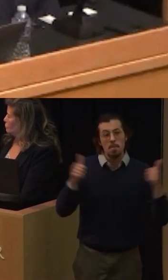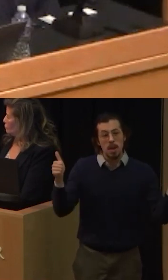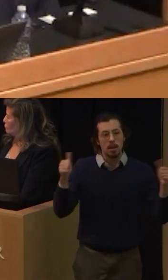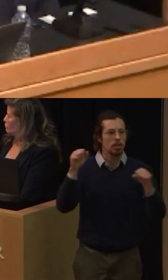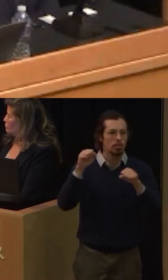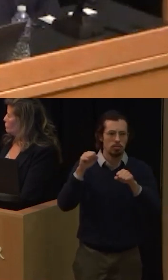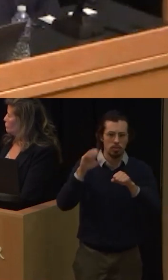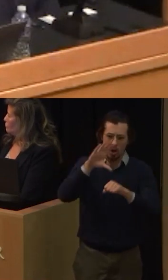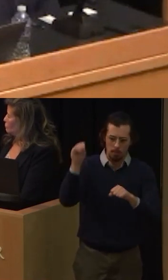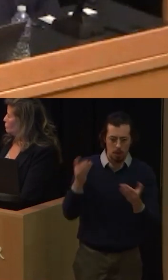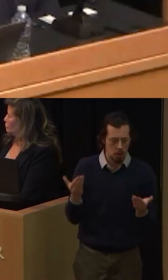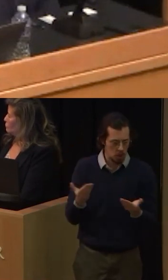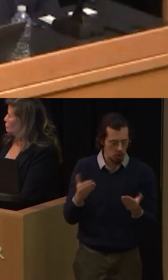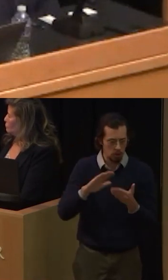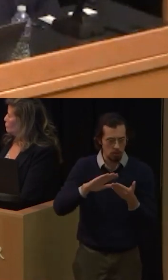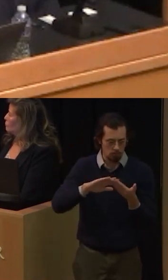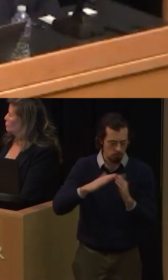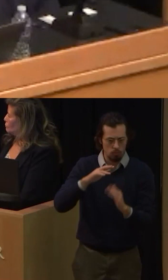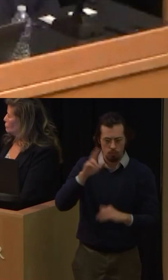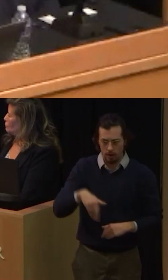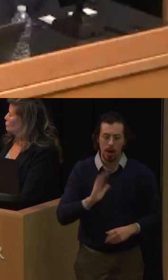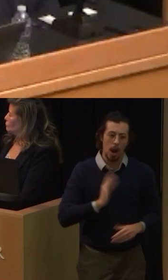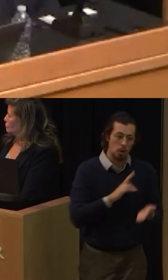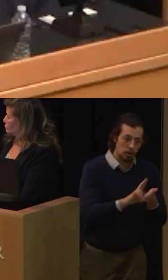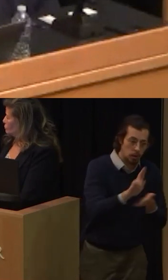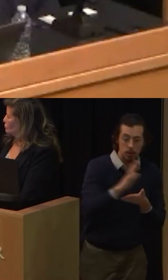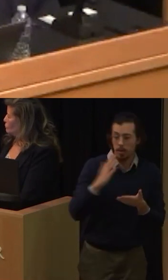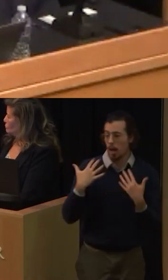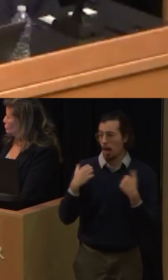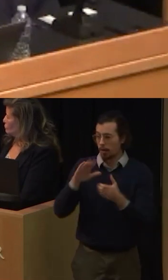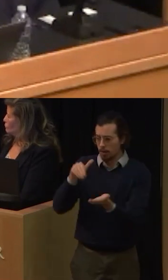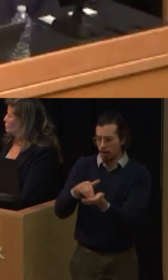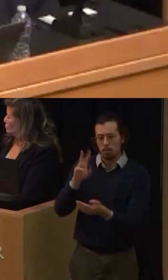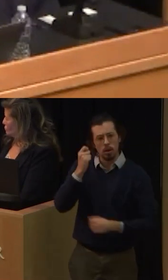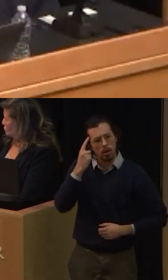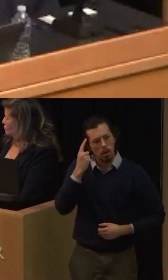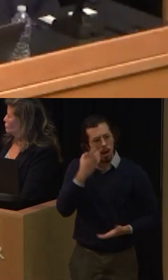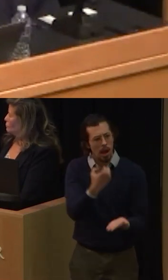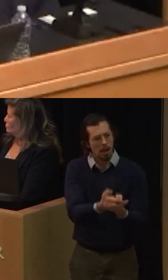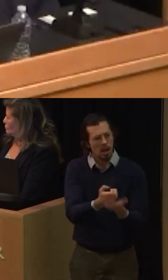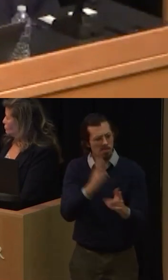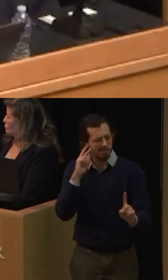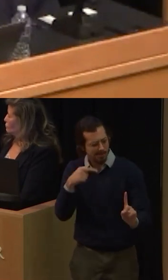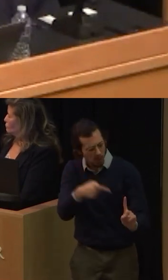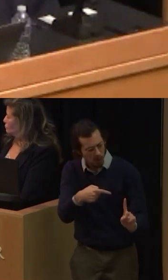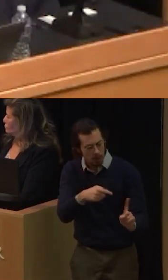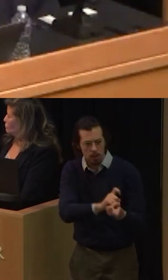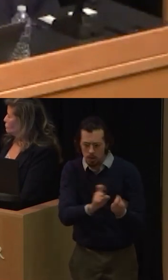it's our health system and our university and it's the other system, look how the economics have changed. They've changed dramatically.